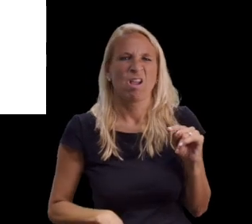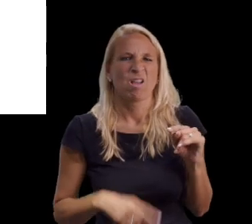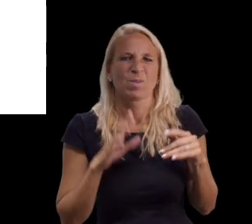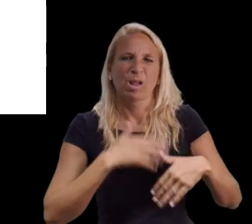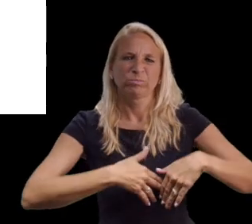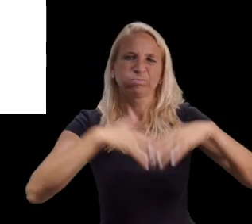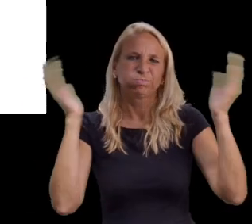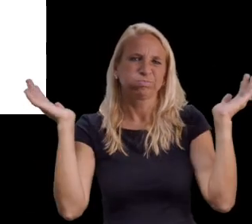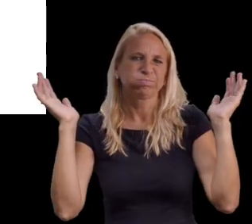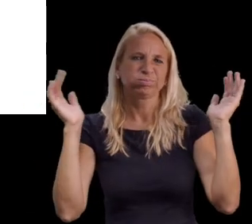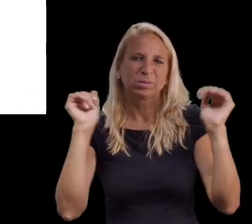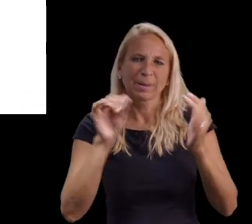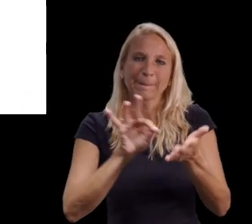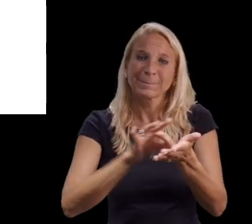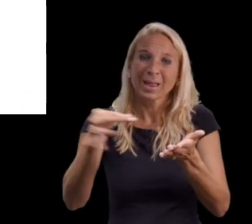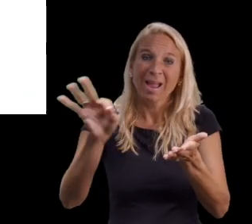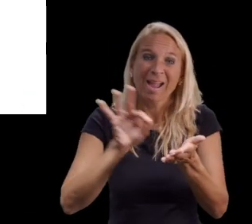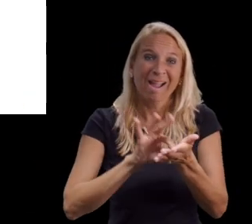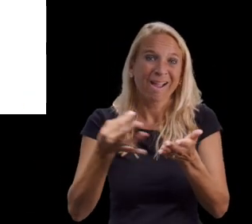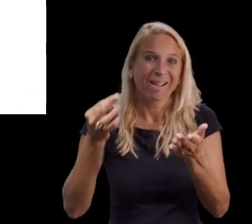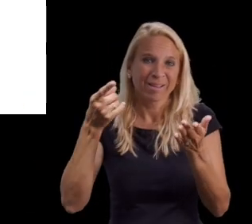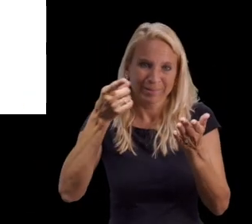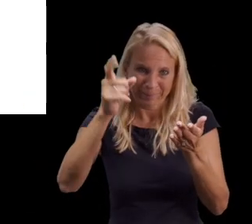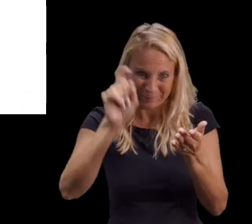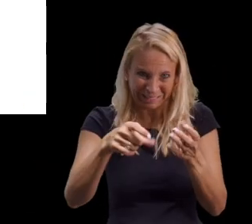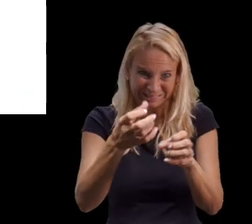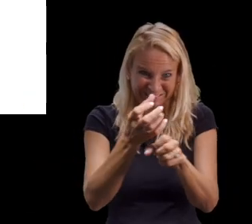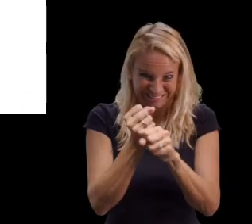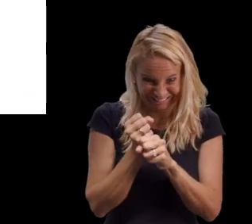You must be able to get Medicaid services before enrolling